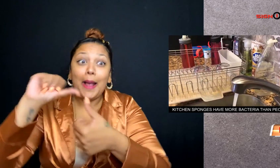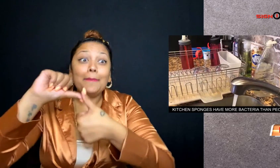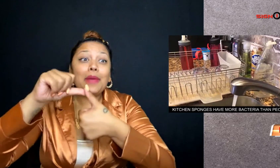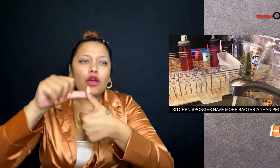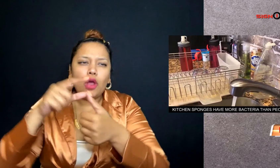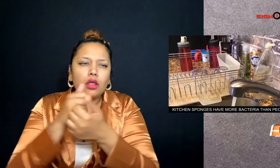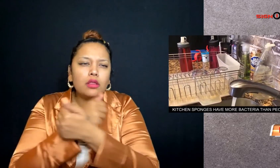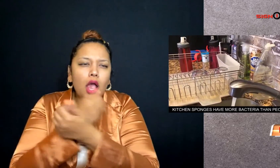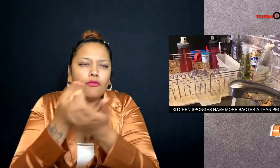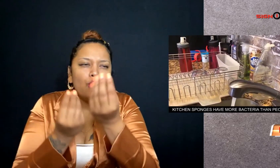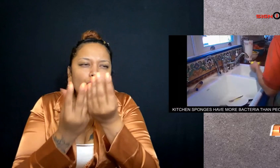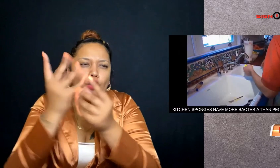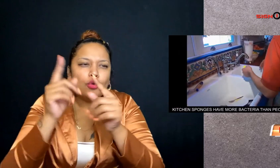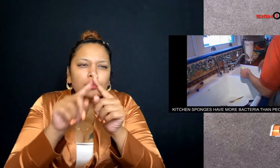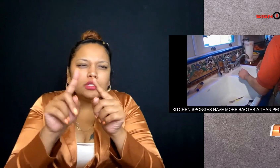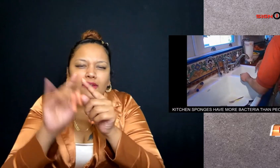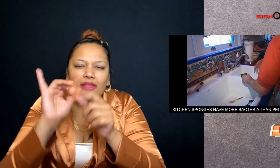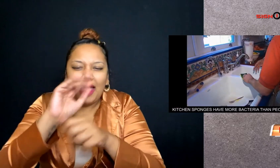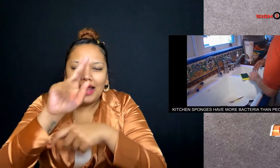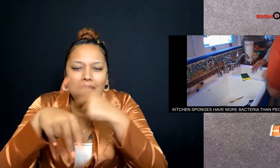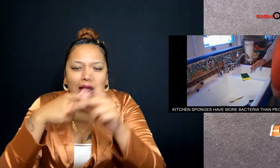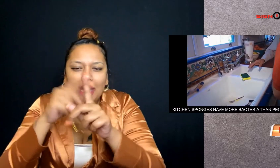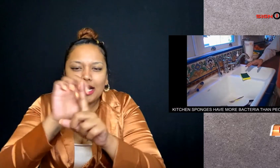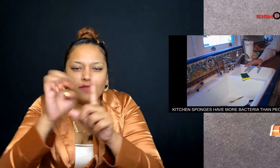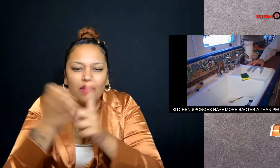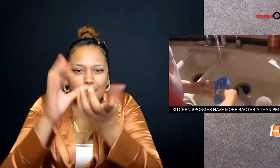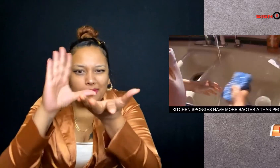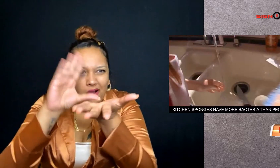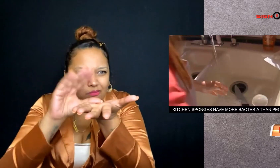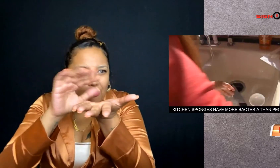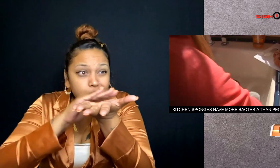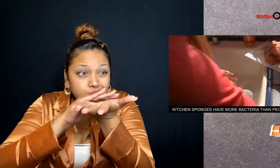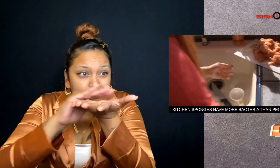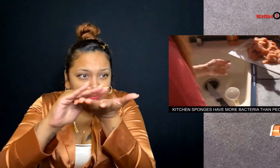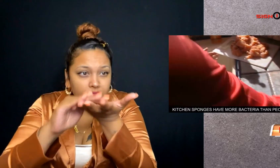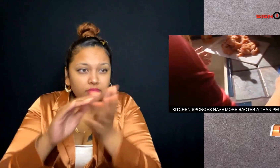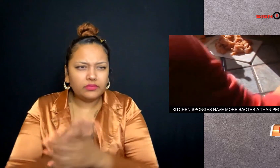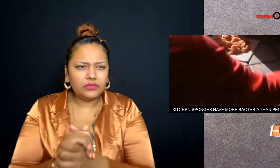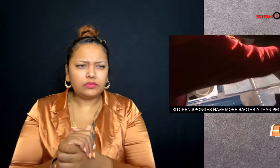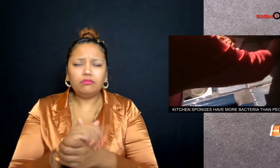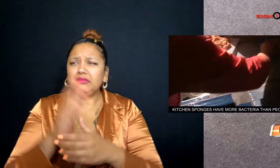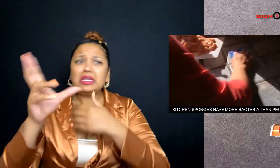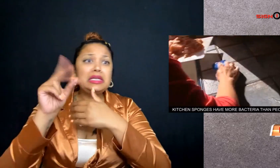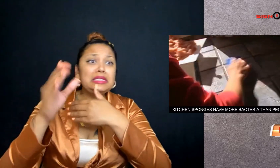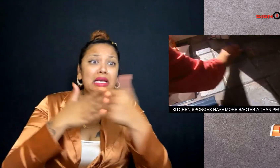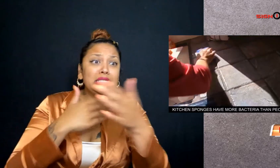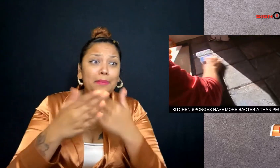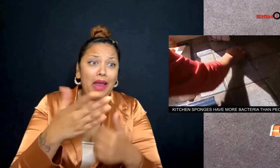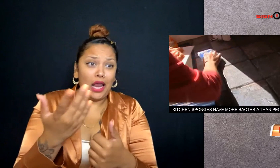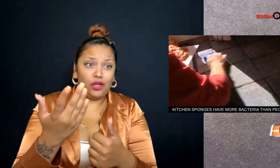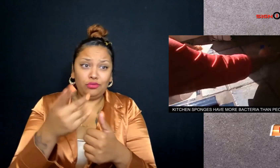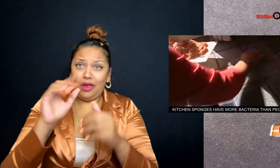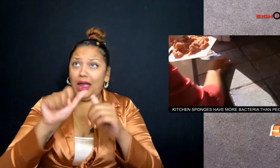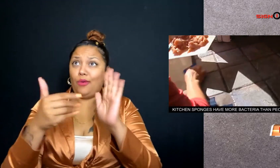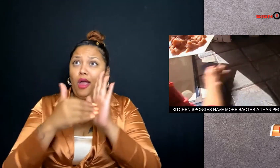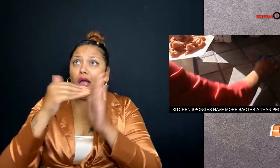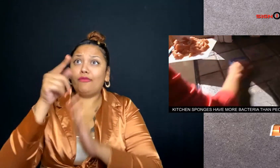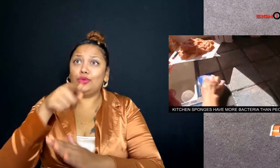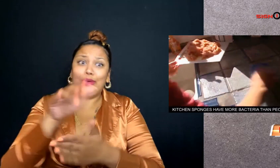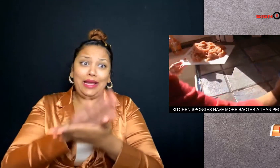it collects food residue and bacteria loves to grow and that kind of environment and it